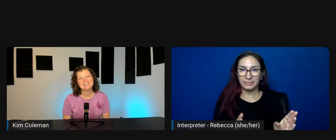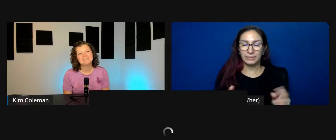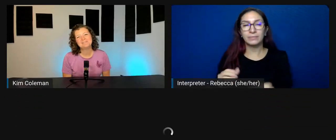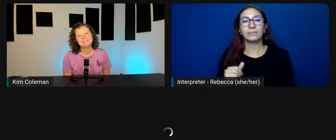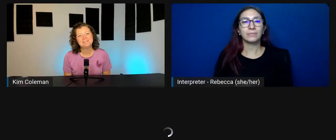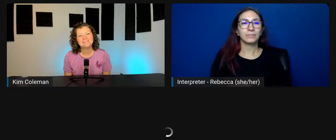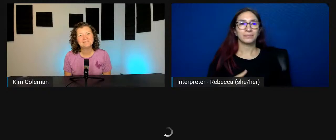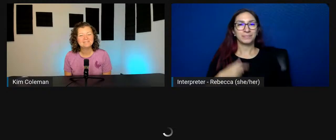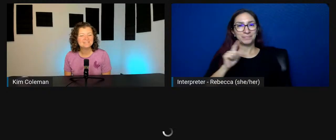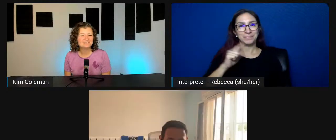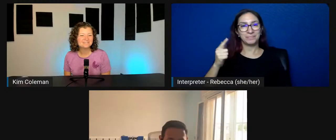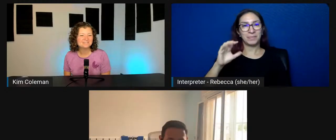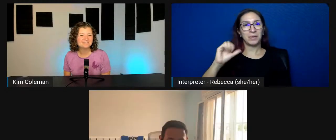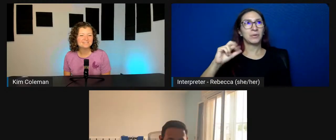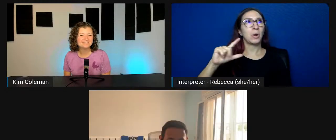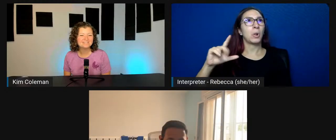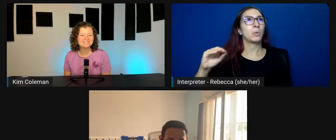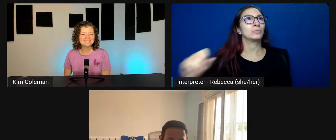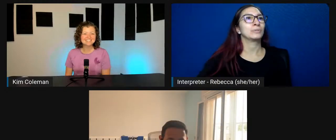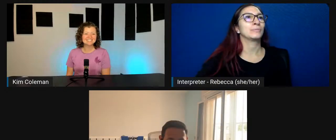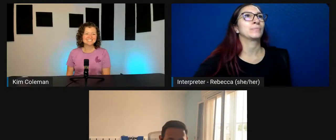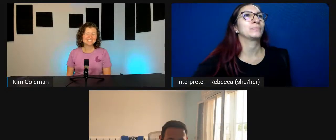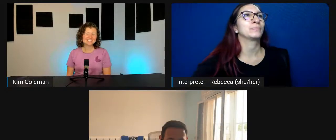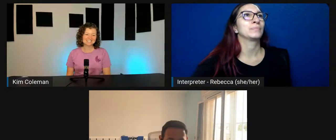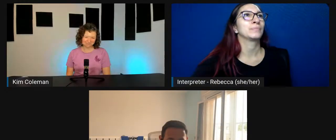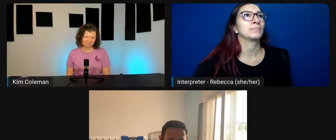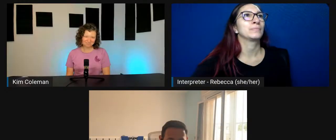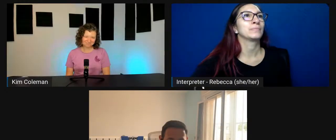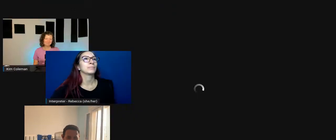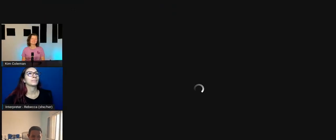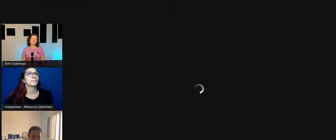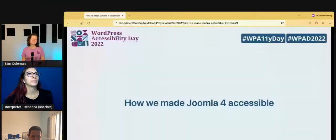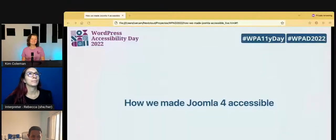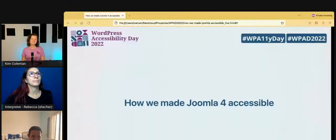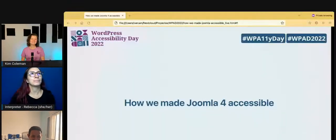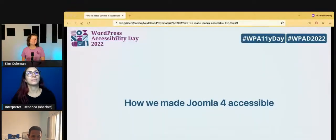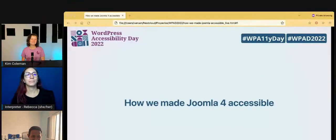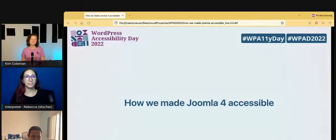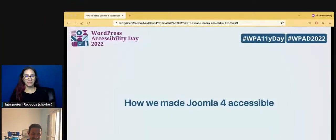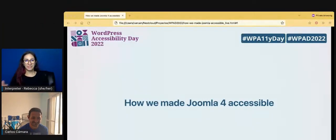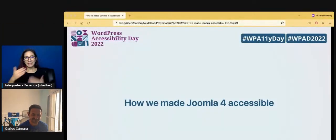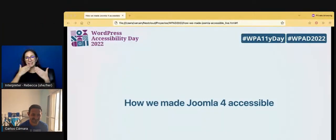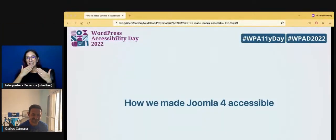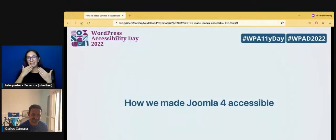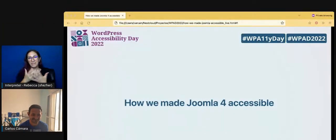chat area and will answer them at the end of the session. Use the ideas section to chat with attendees. Without further ado